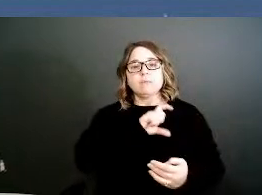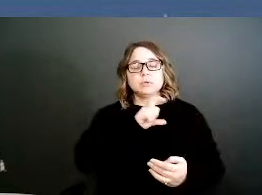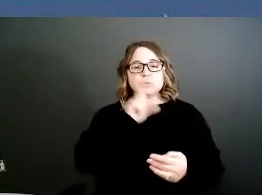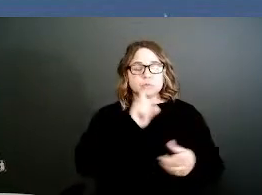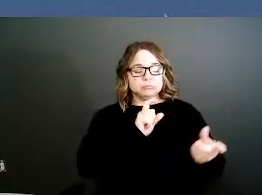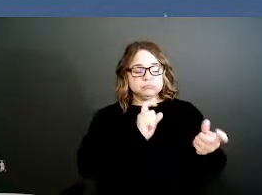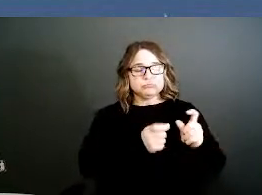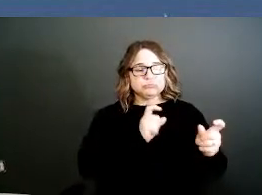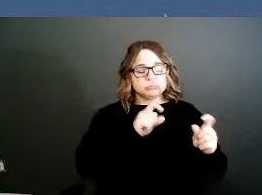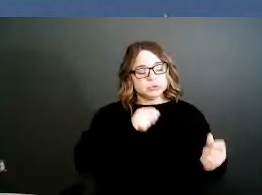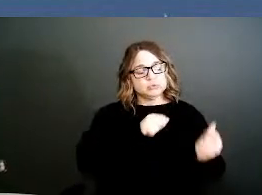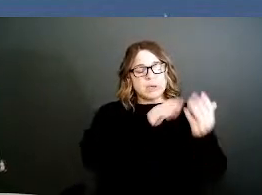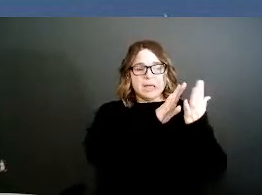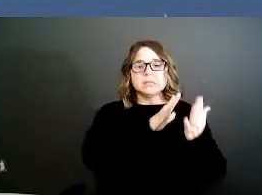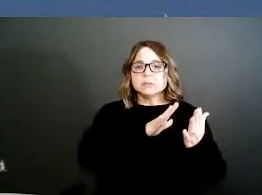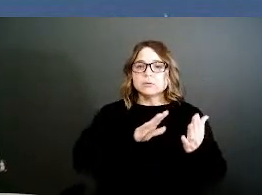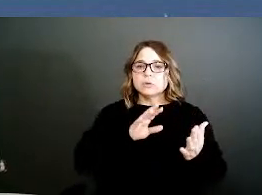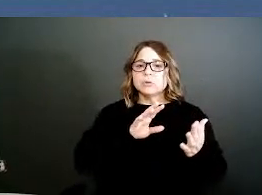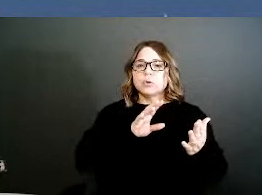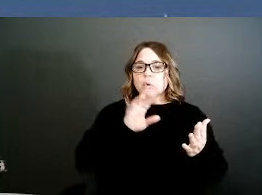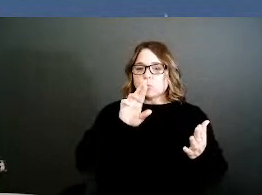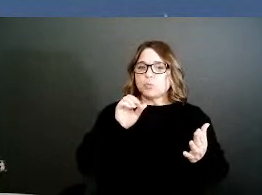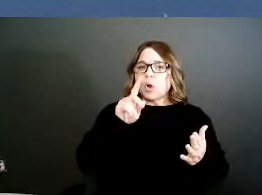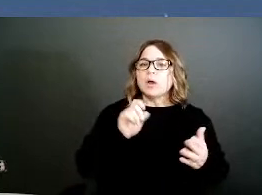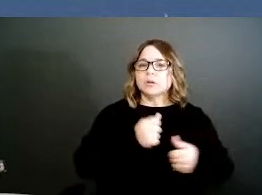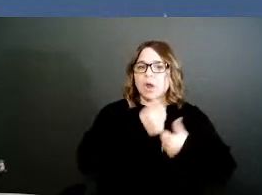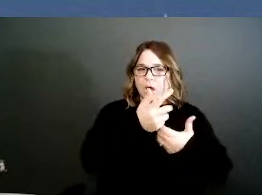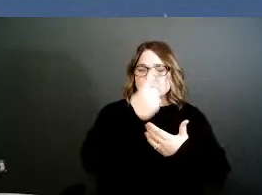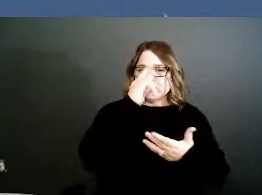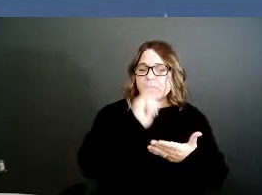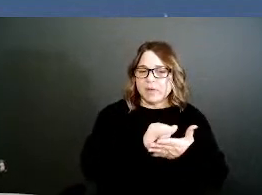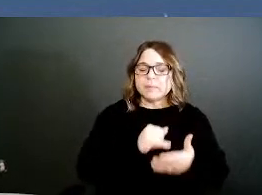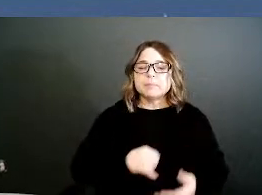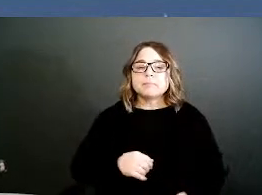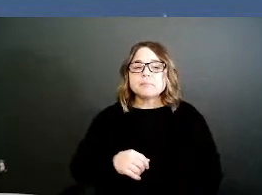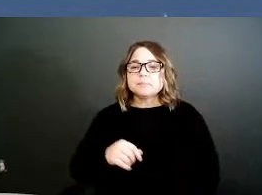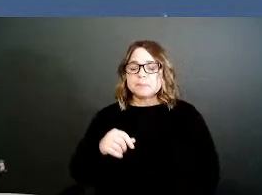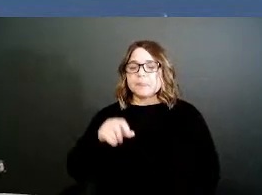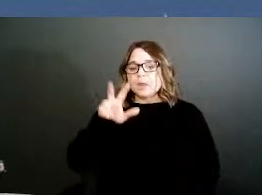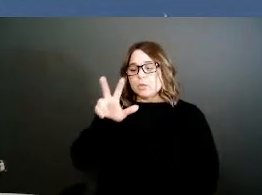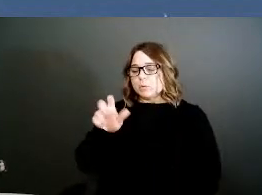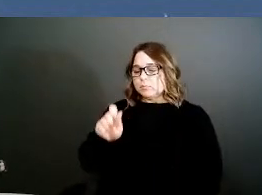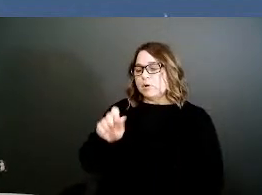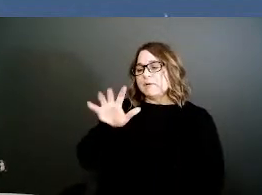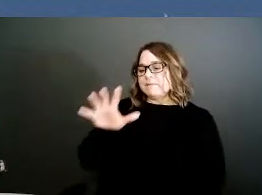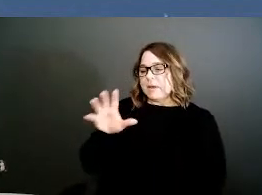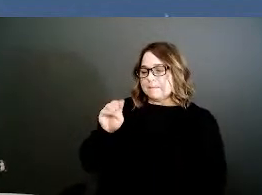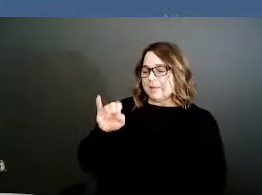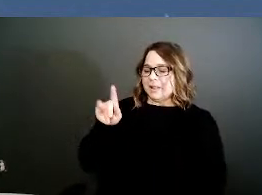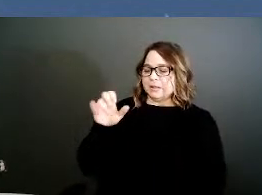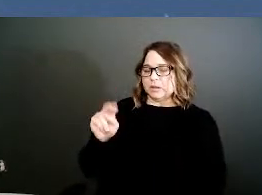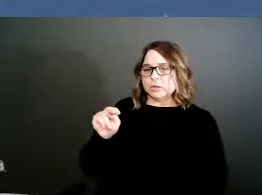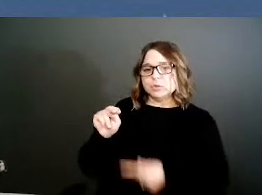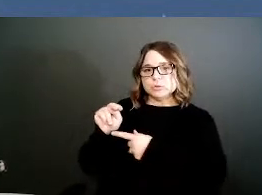ADD AN ADDITIONAL $3. I APPRECIATE AND SUPPORT THE COUNCIL'S PROPOSED AMENDMENT TO 5 MILLION TO THE OFFICE OF VIOLENCE PREVENTION'S BUDGET AND